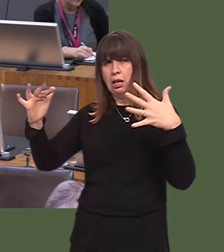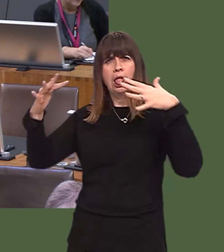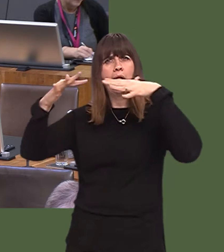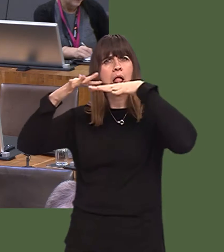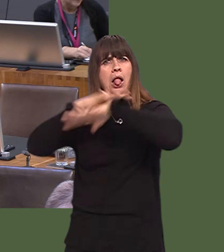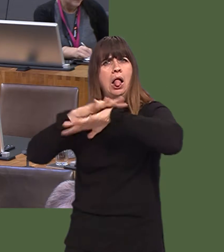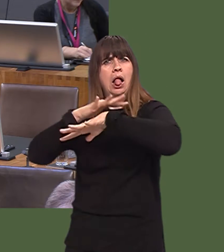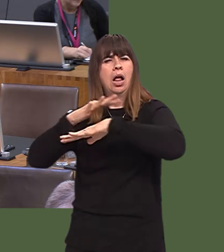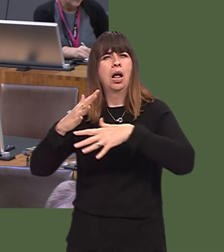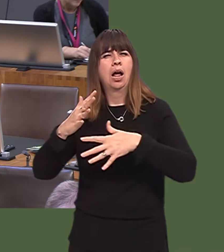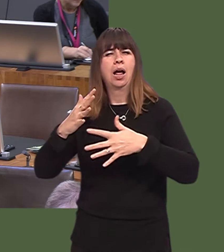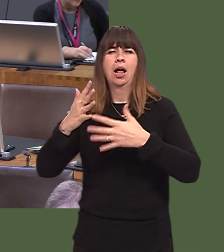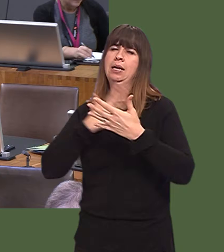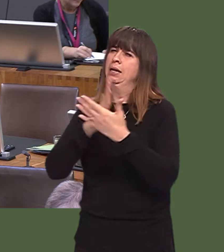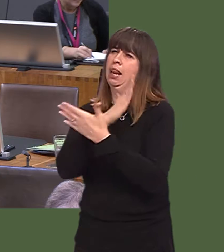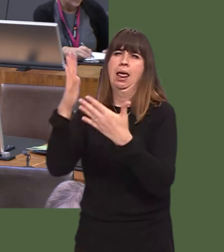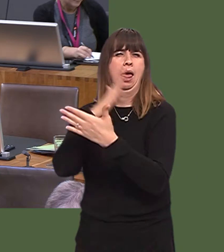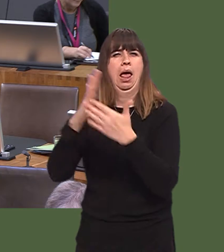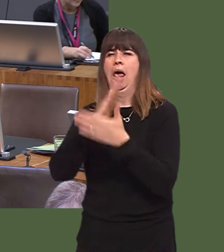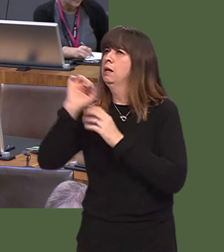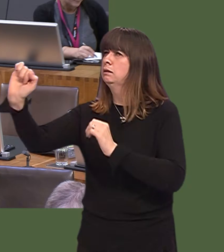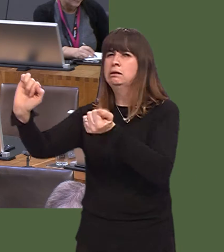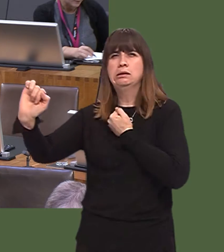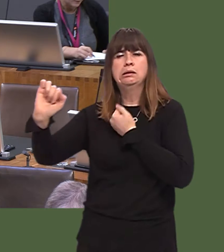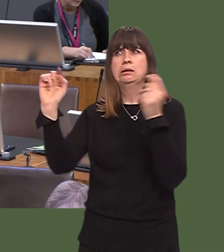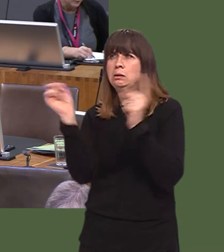Some of them are, some of them are mixed, so there needs to be greater clarity there.